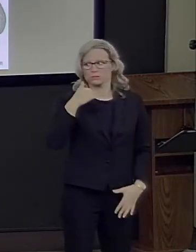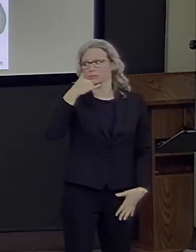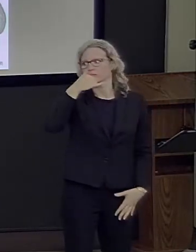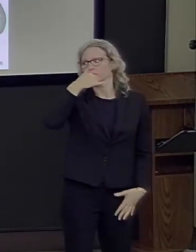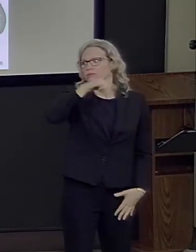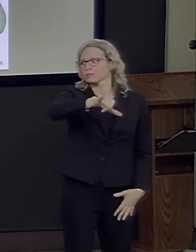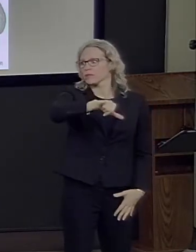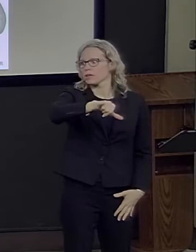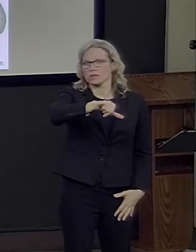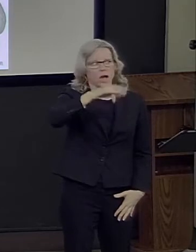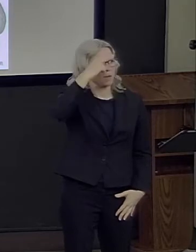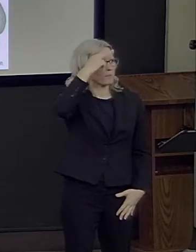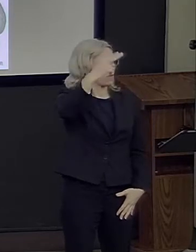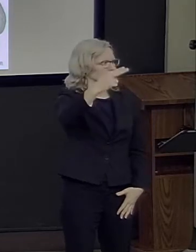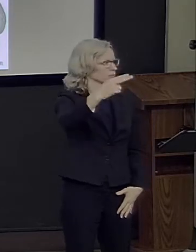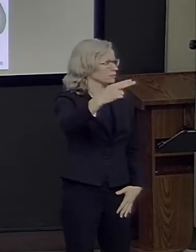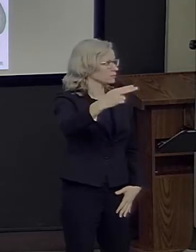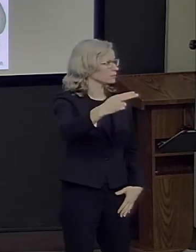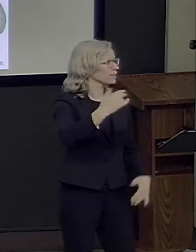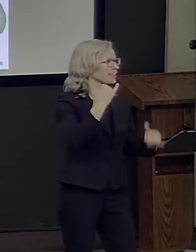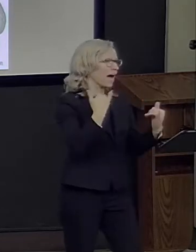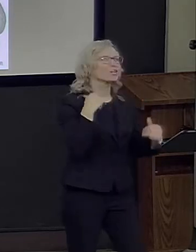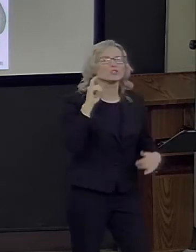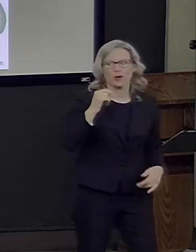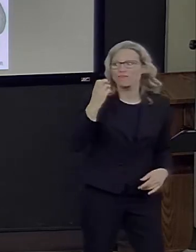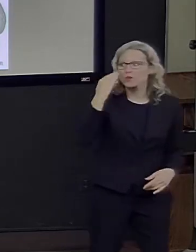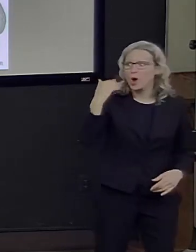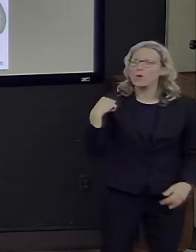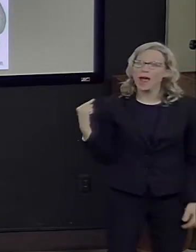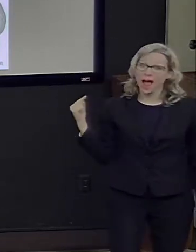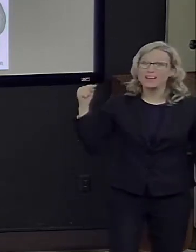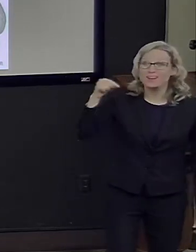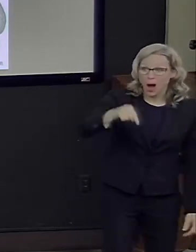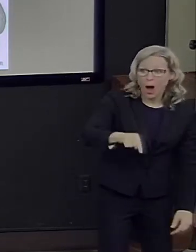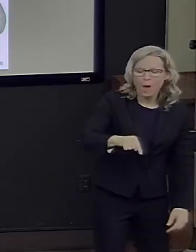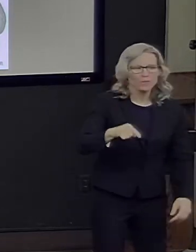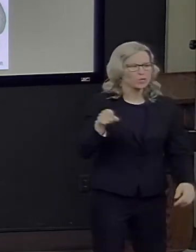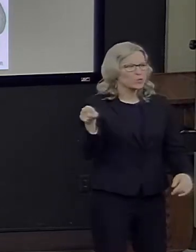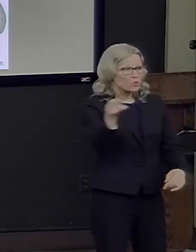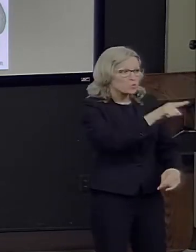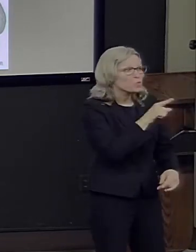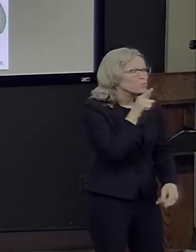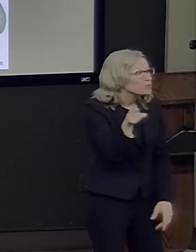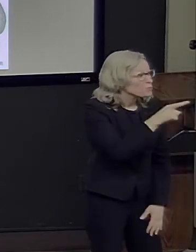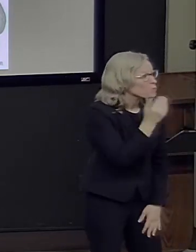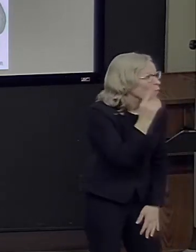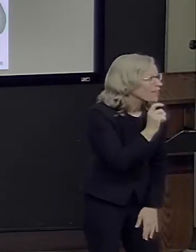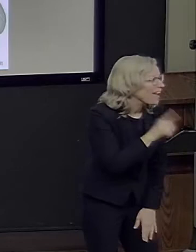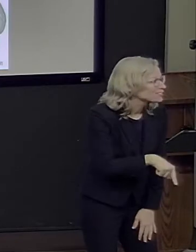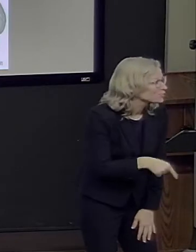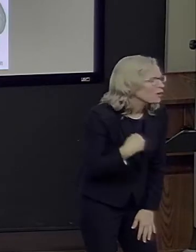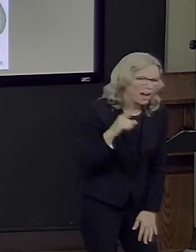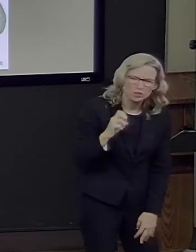I should have come down here and talked to you guys because you know the answer.